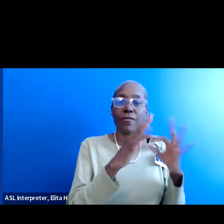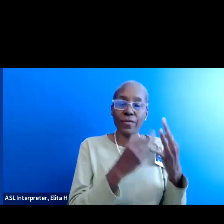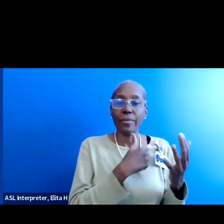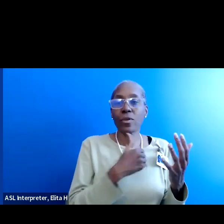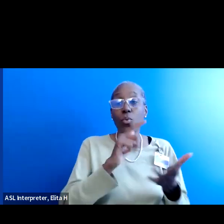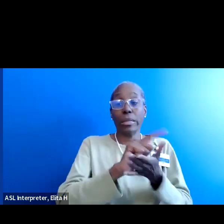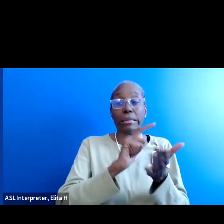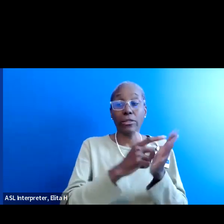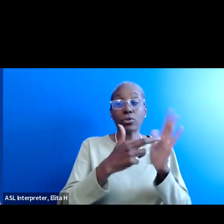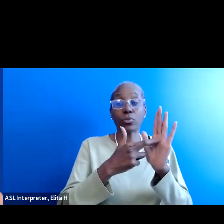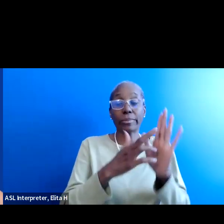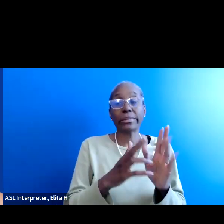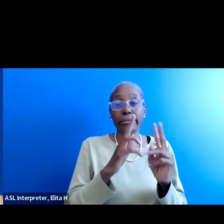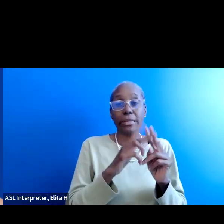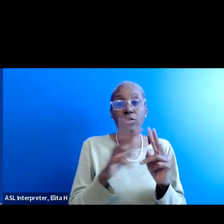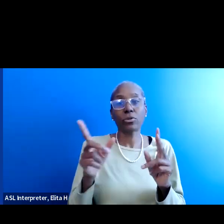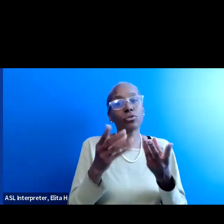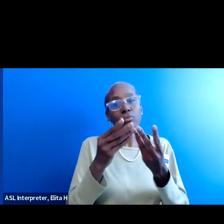representative to resolve issues.